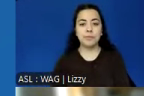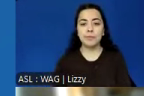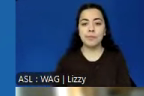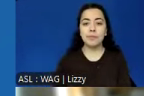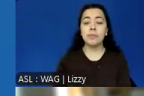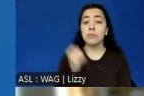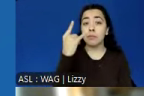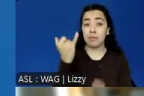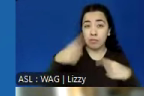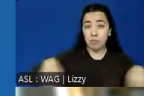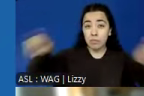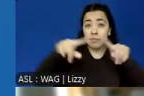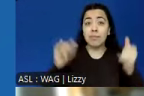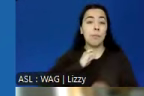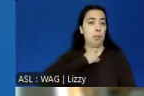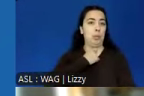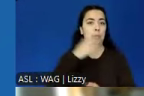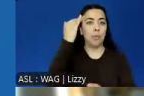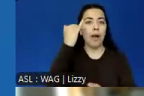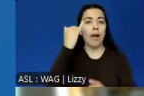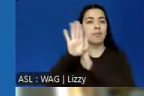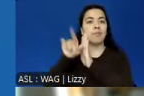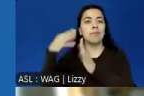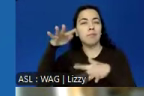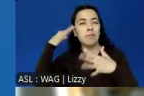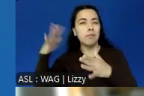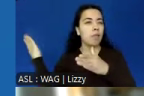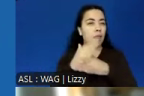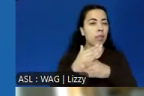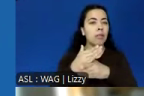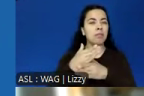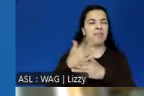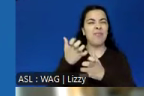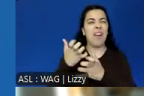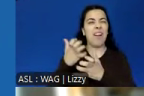prevent any background noise or disruptions. And we ask that all attendees please post your